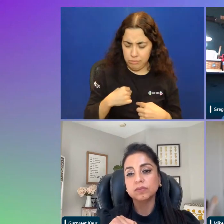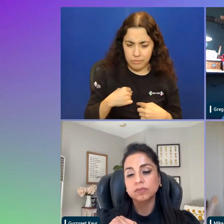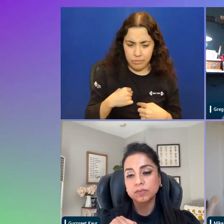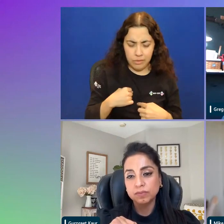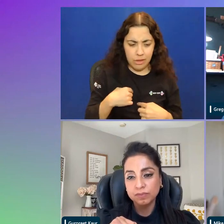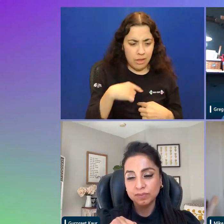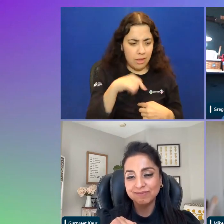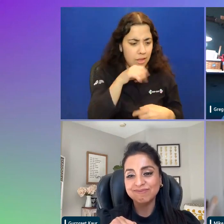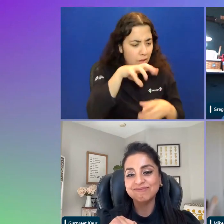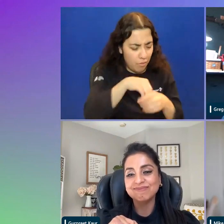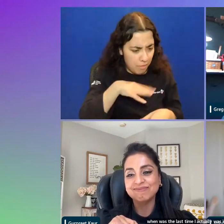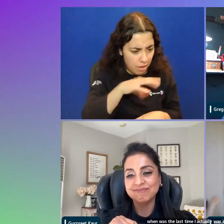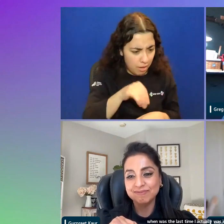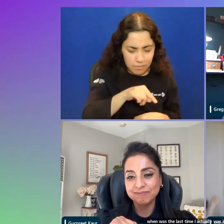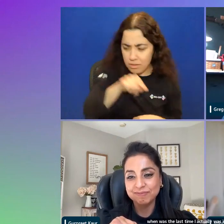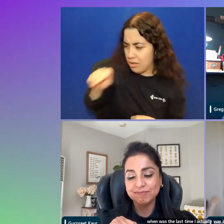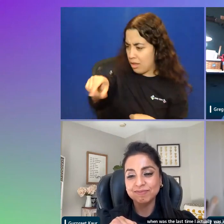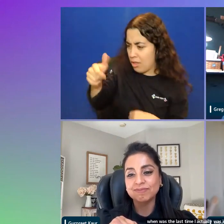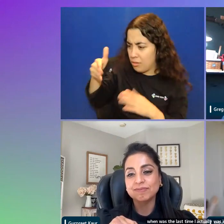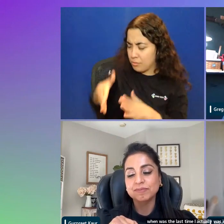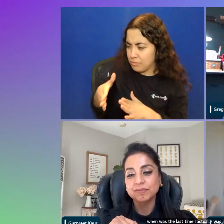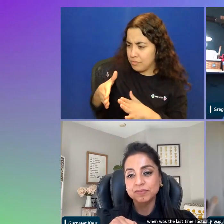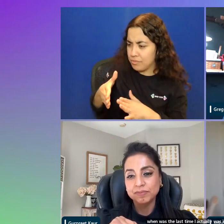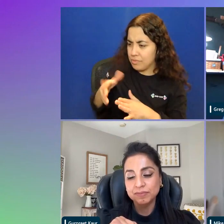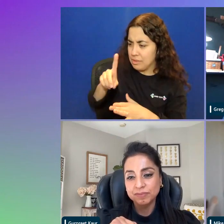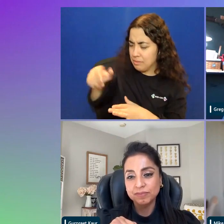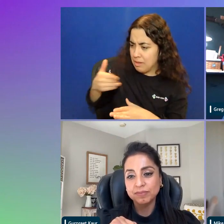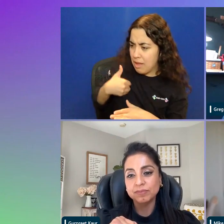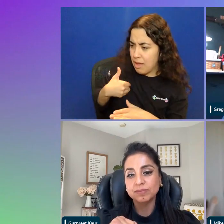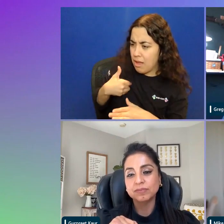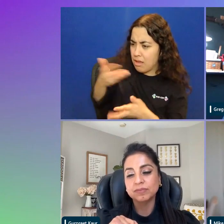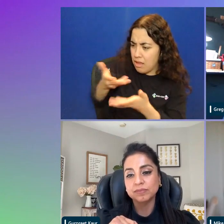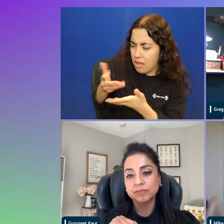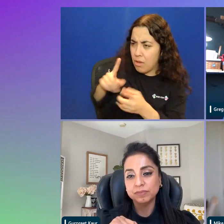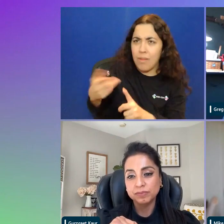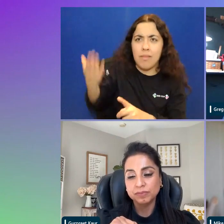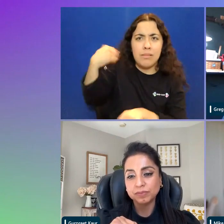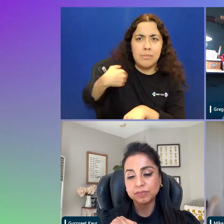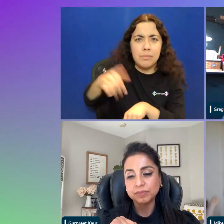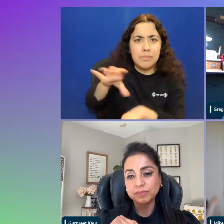disability outside of the company? When was the last time we actually set up those listening sessions? Right So